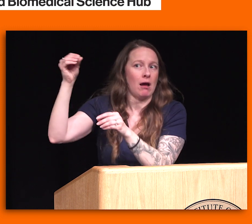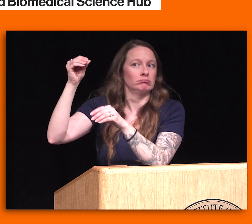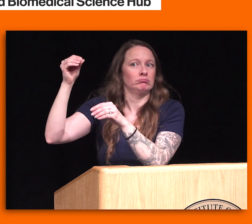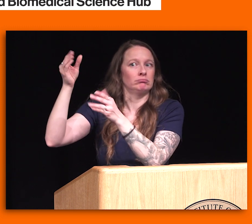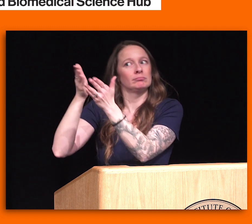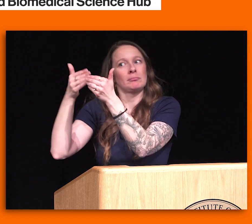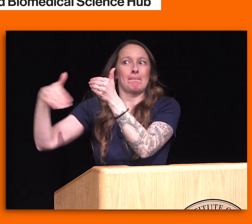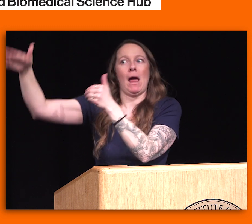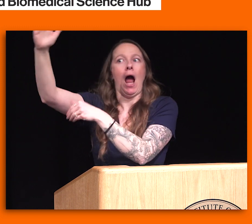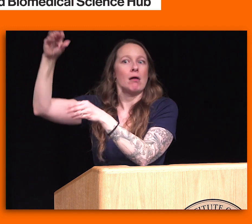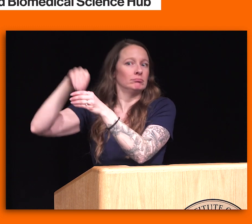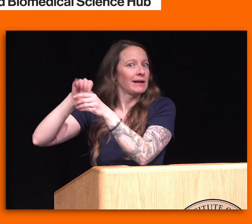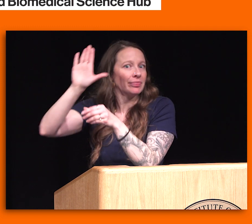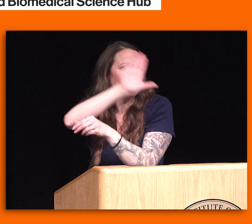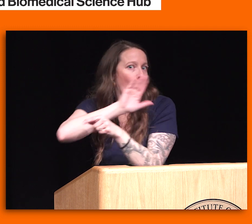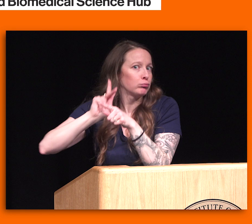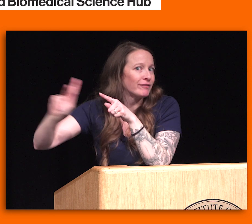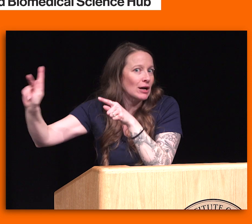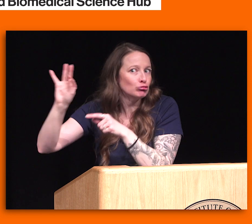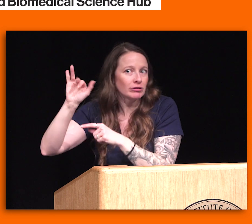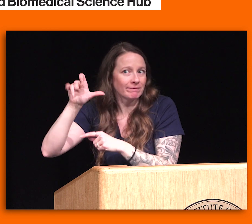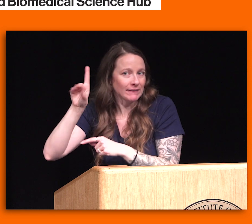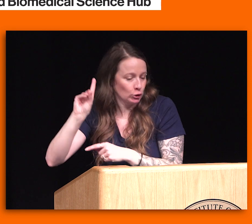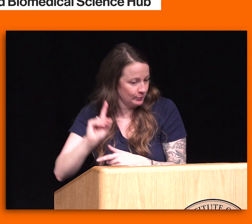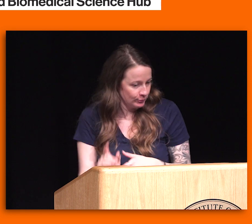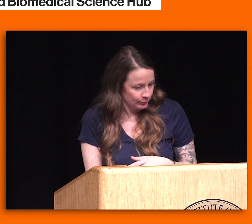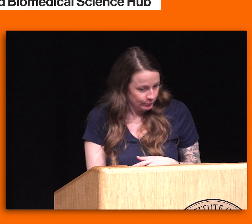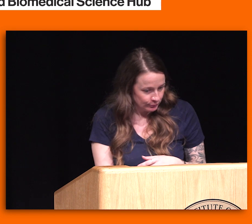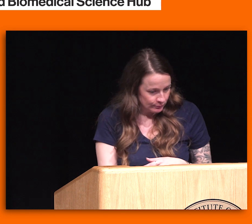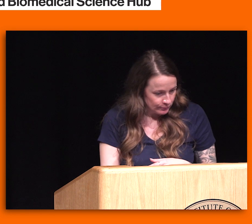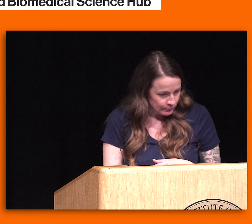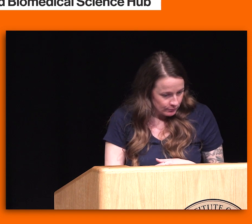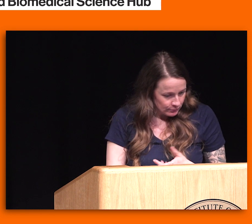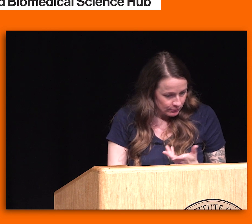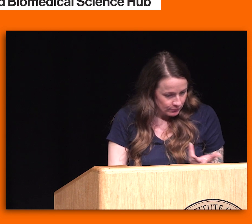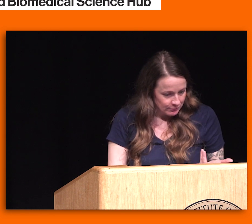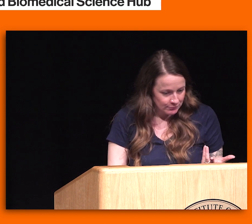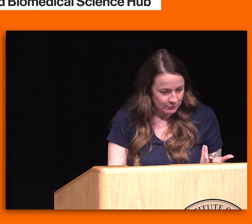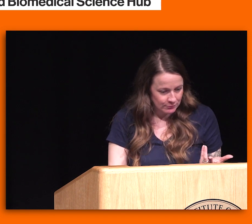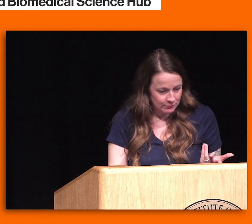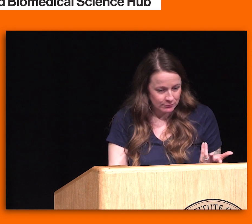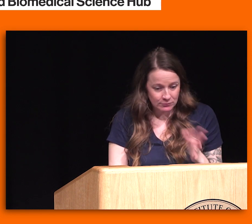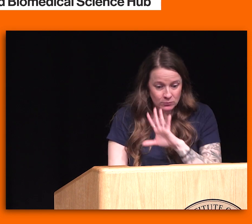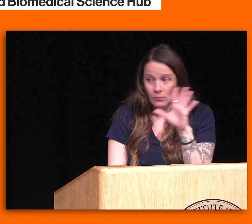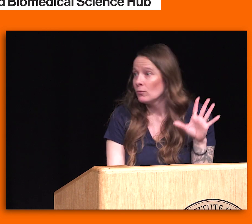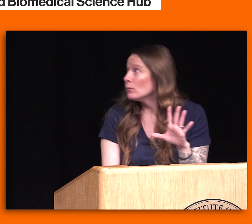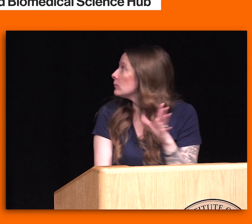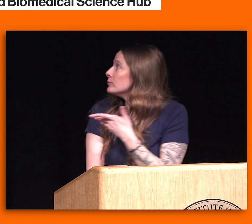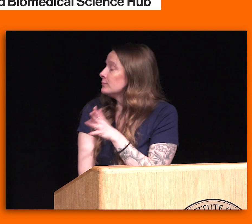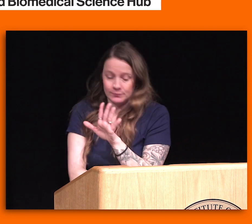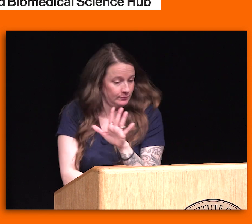and post-secondary education and beyond is important for interpreters to keep up with in their professional field.